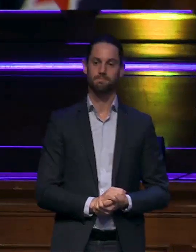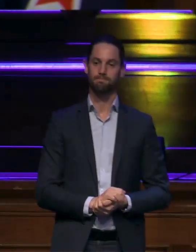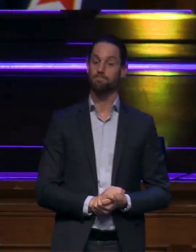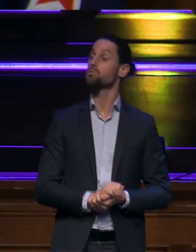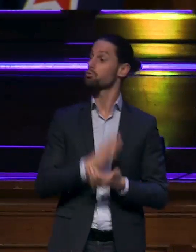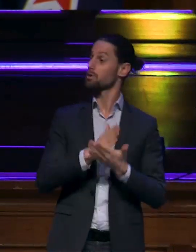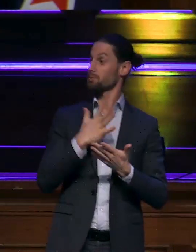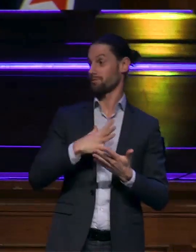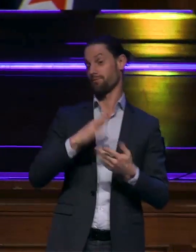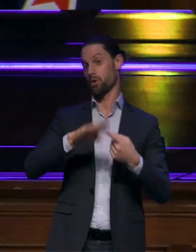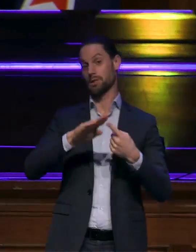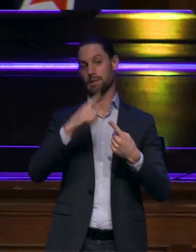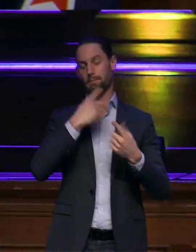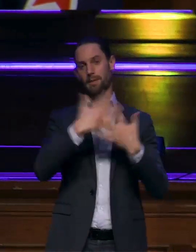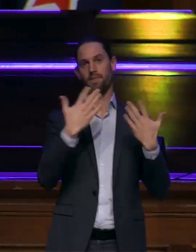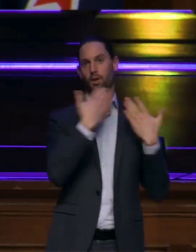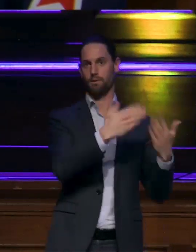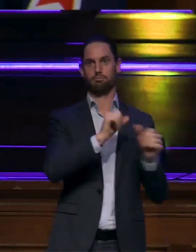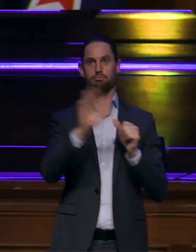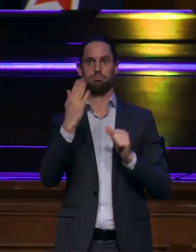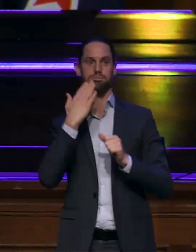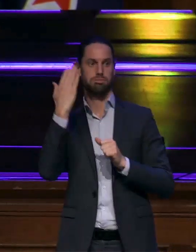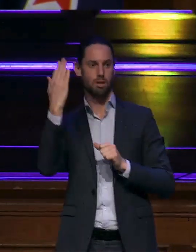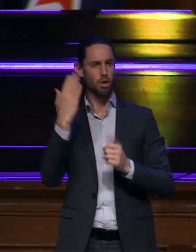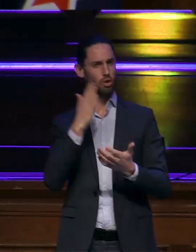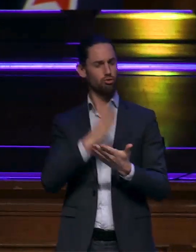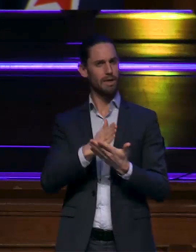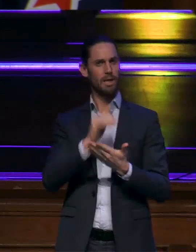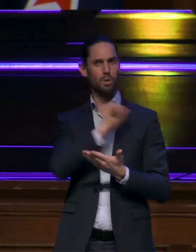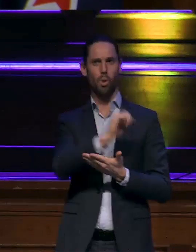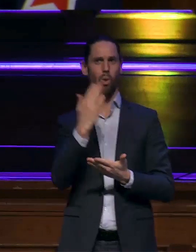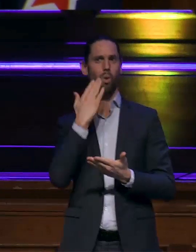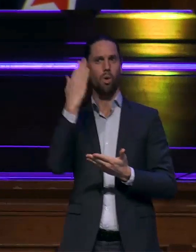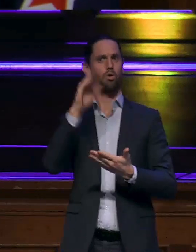you for um a terrific address and for one that really goes to the heart of how